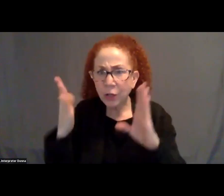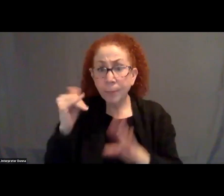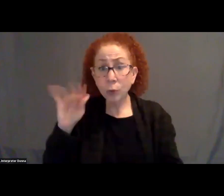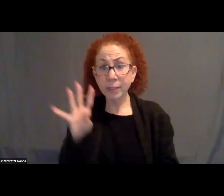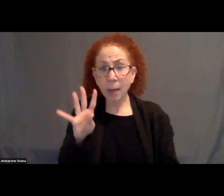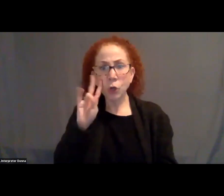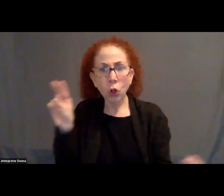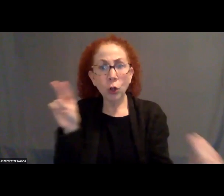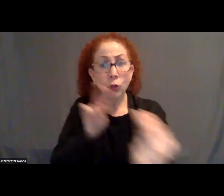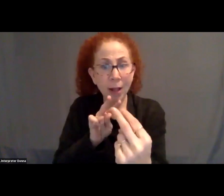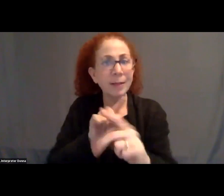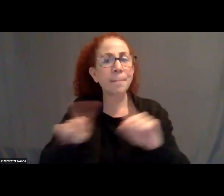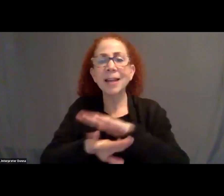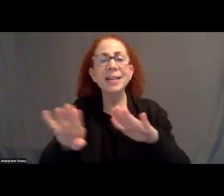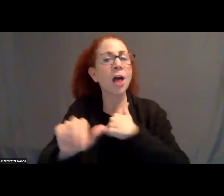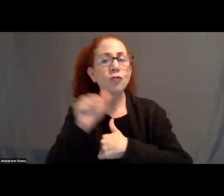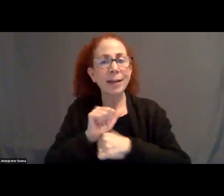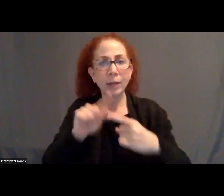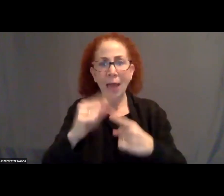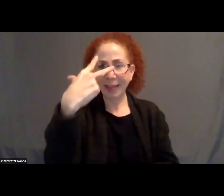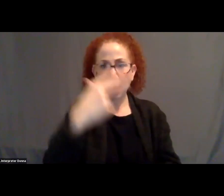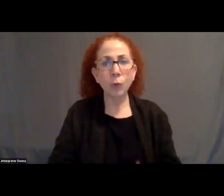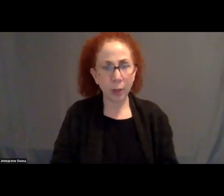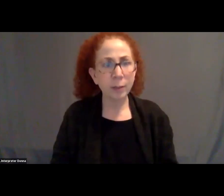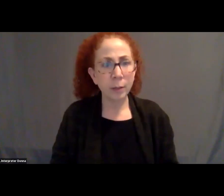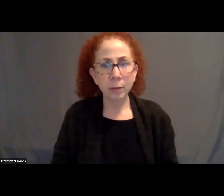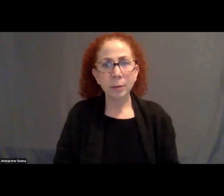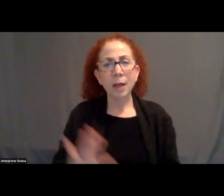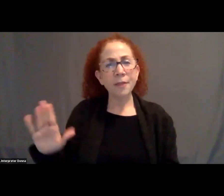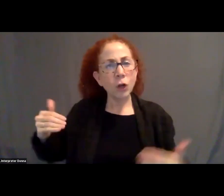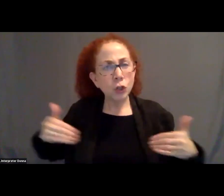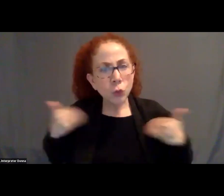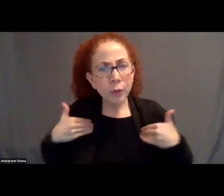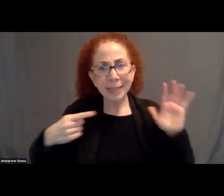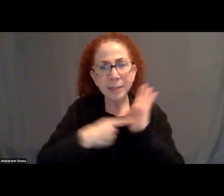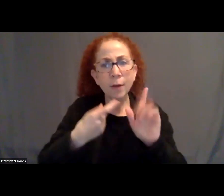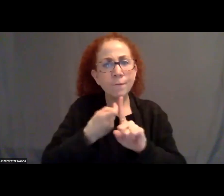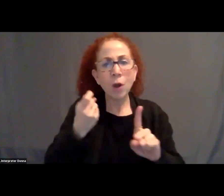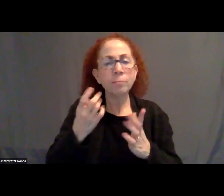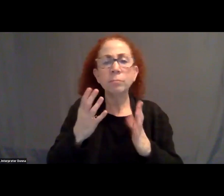non-threatening at the camera. Their youth is signaled by their lack of facial hair.